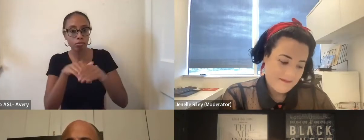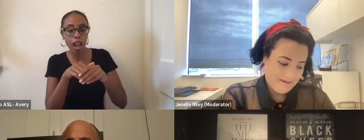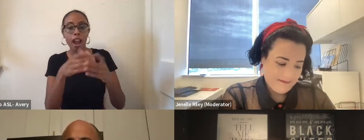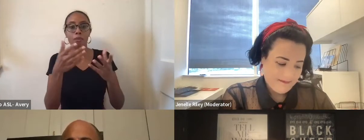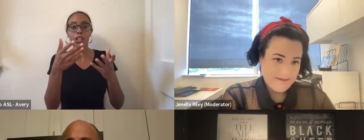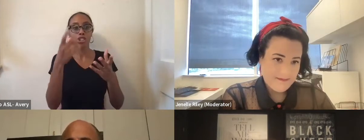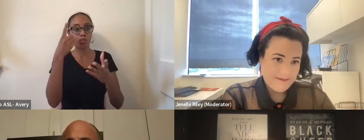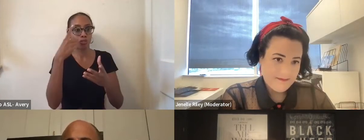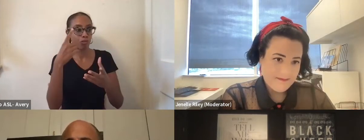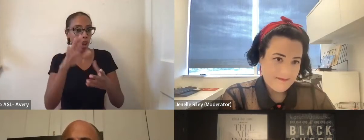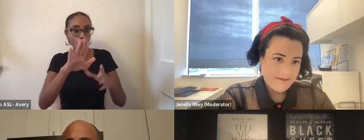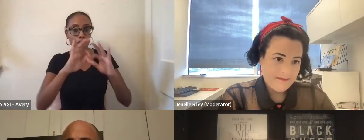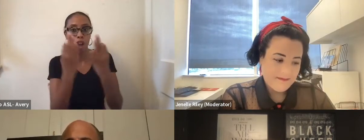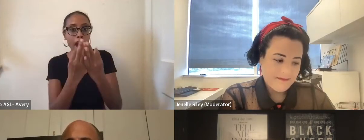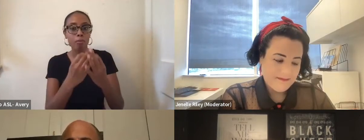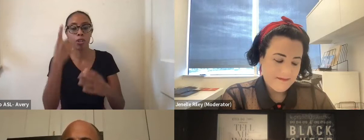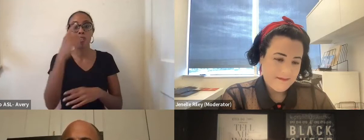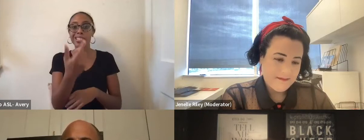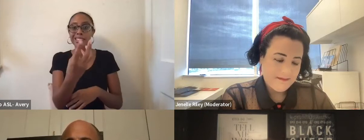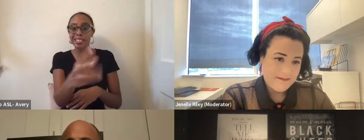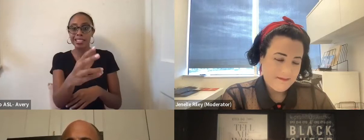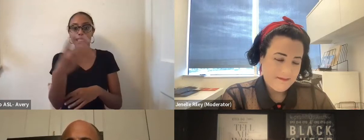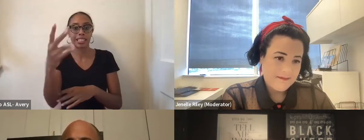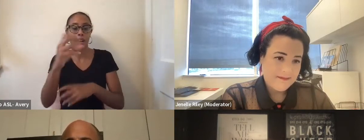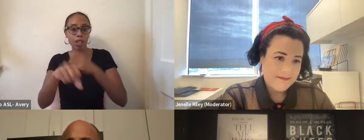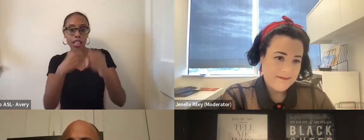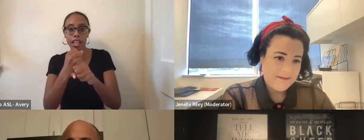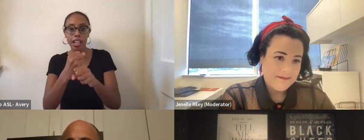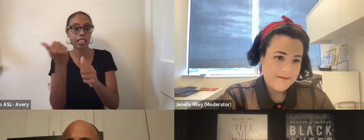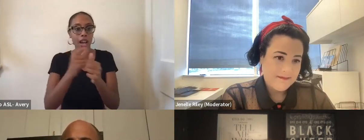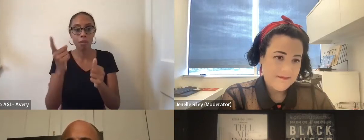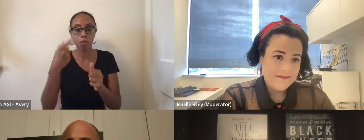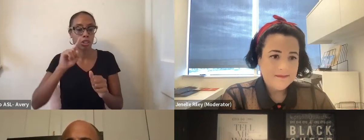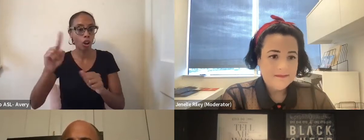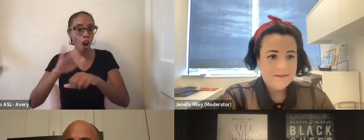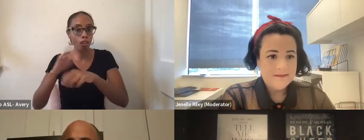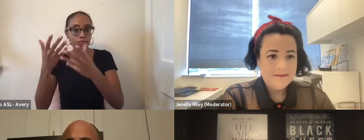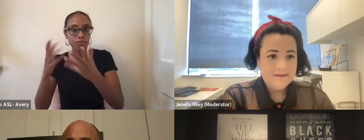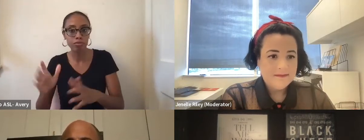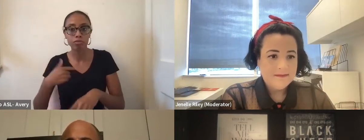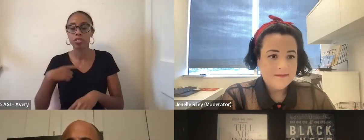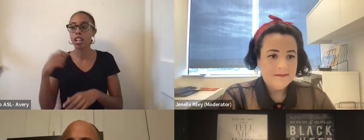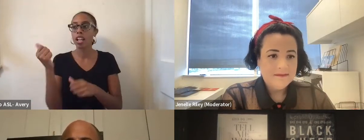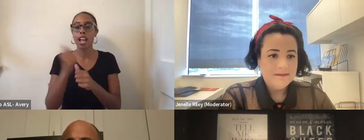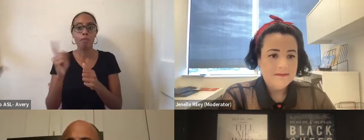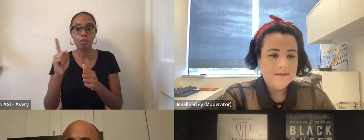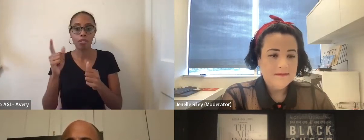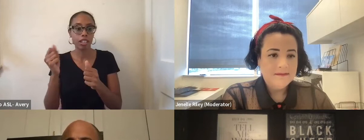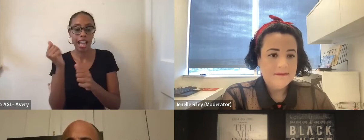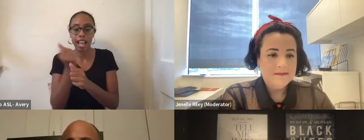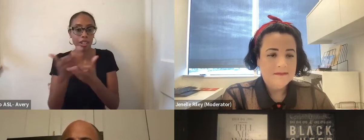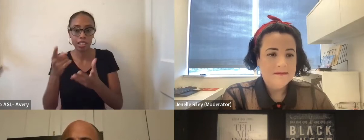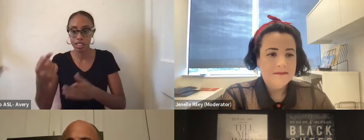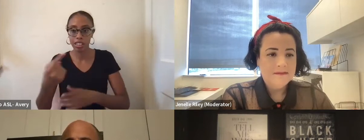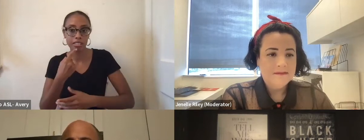And the film in totality is a critique, at least a warning of the danger of excess of that